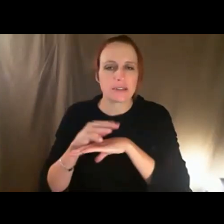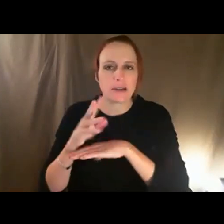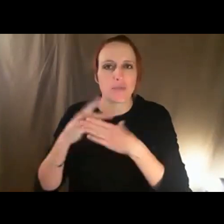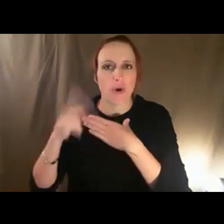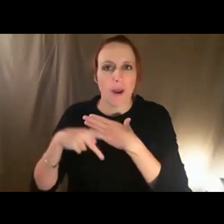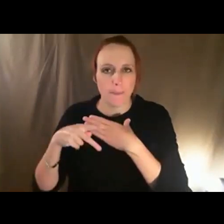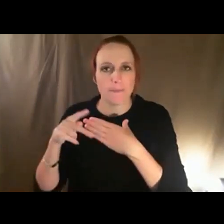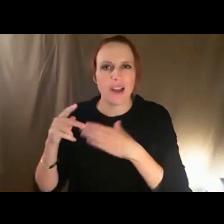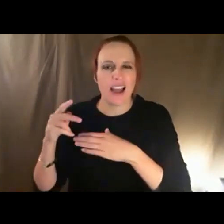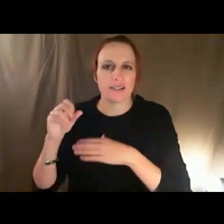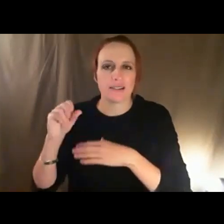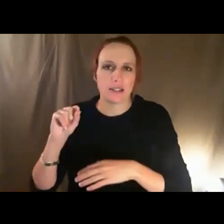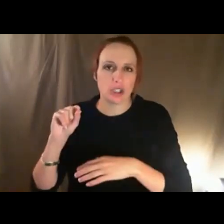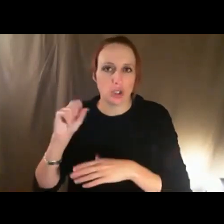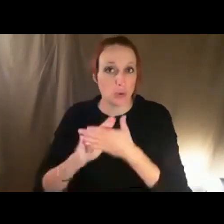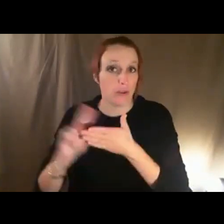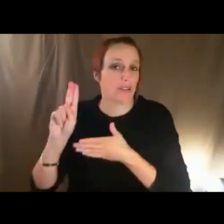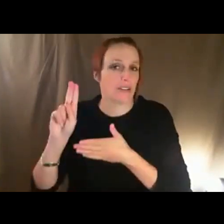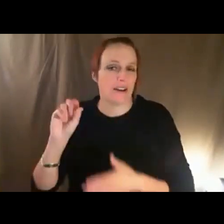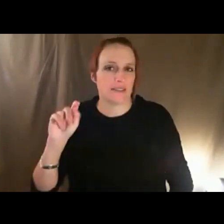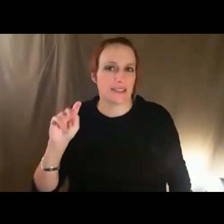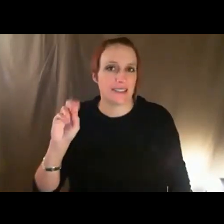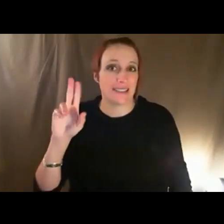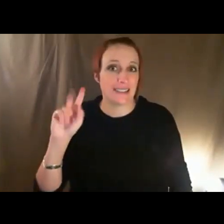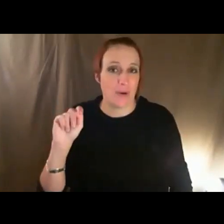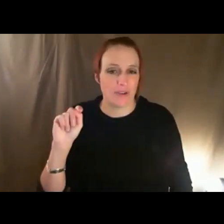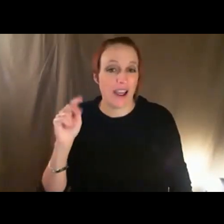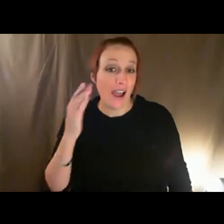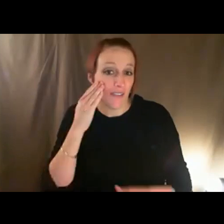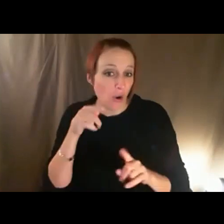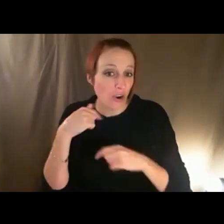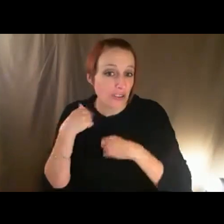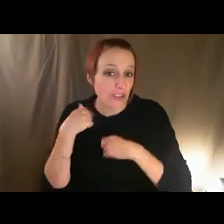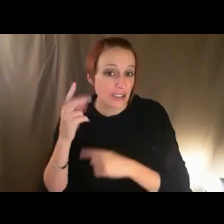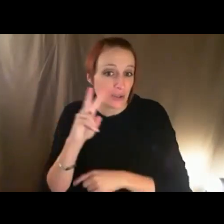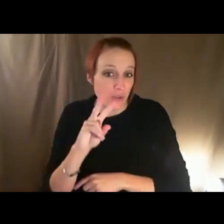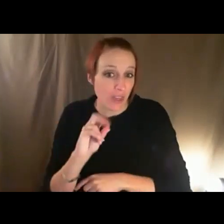Known DeLeana since 2008 when she moved up to the north woods and joined us.